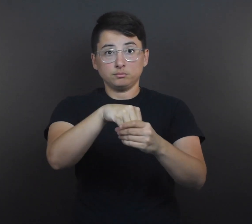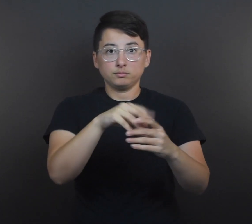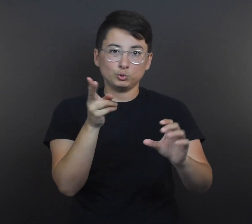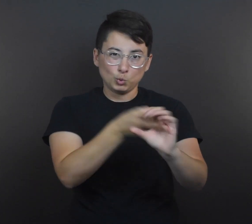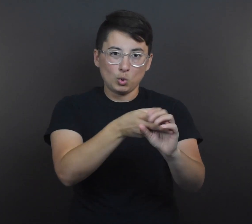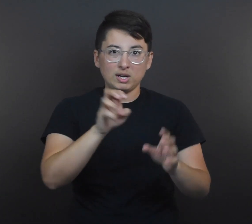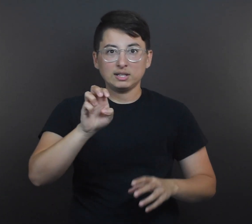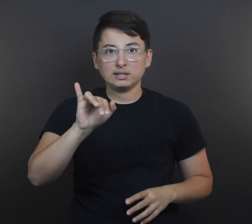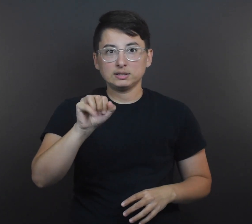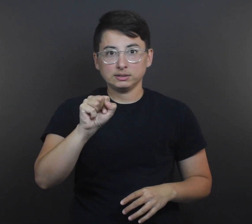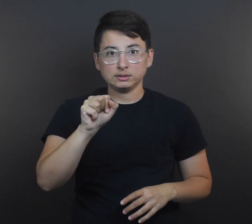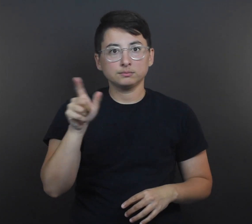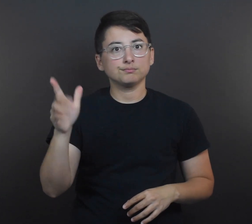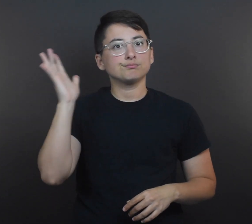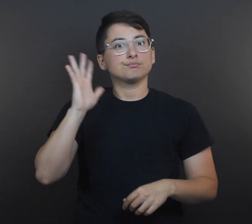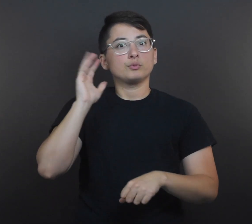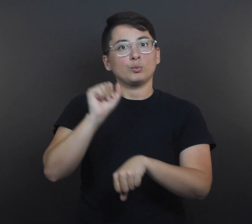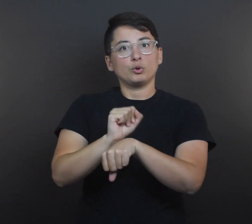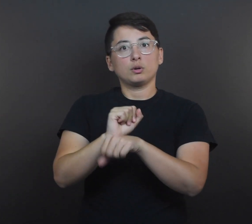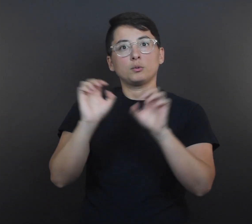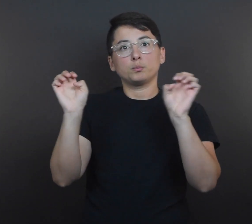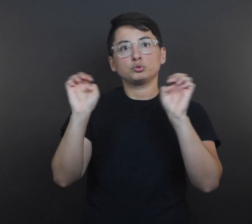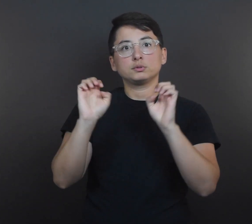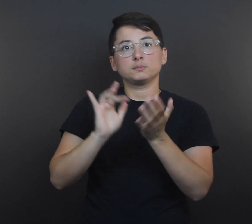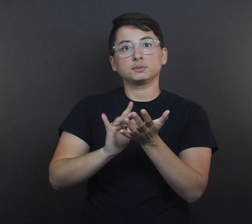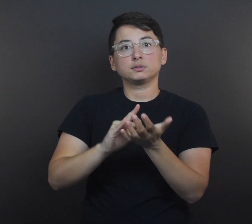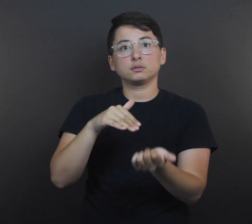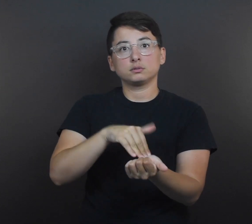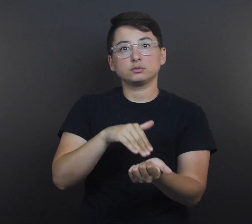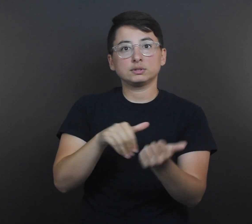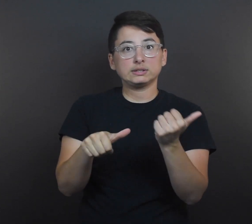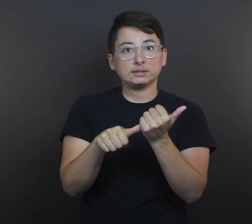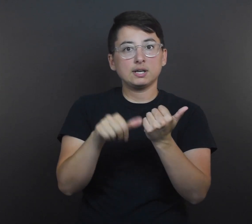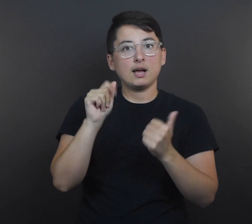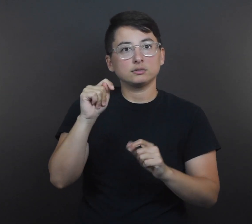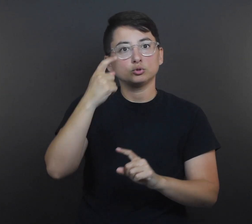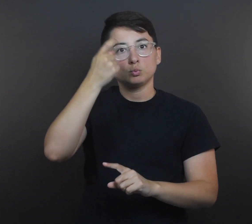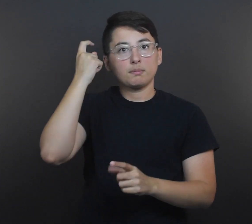Before joining the EIS, he worked as an emergency medicine physician assistant